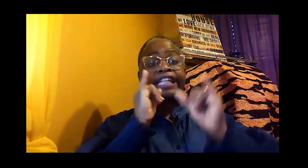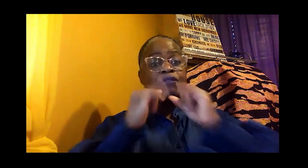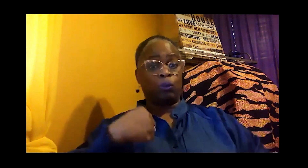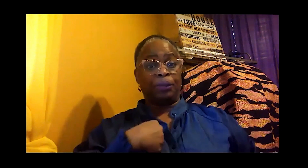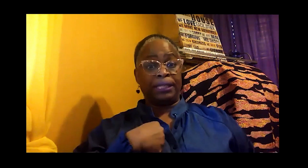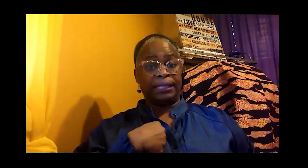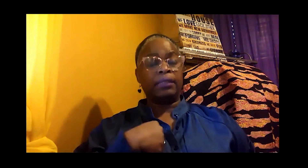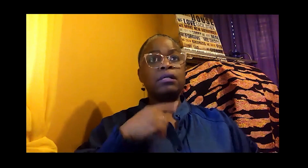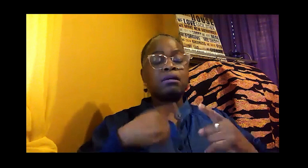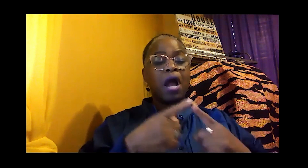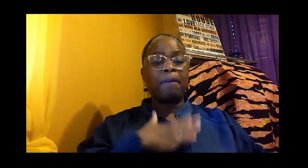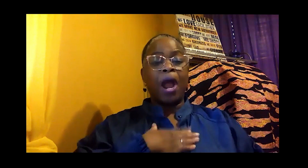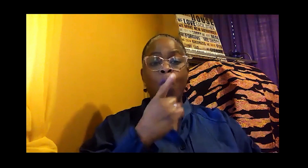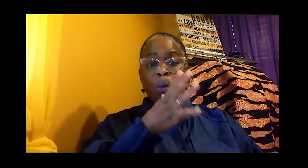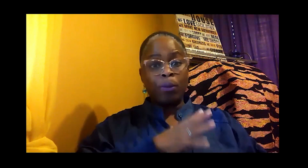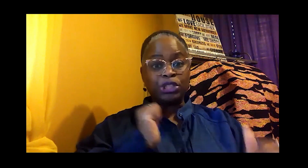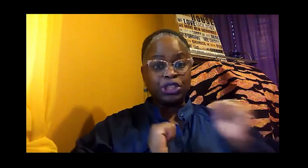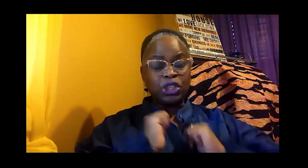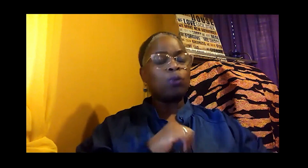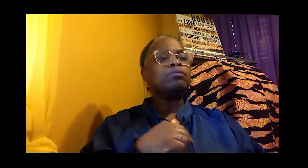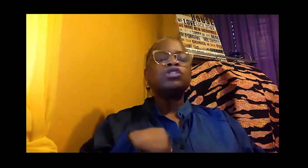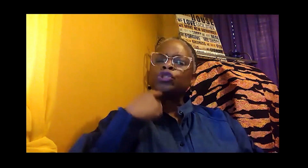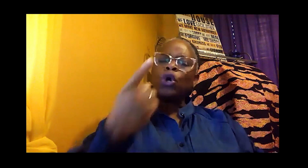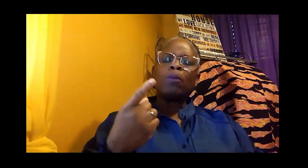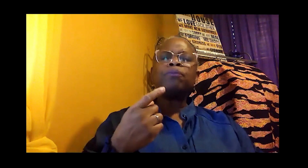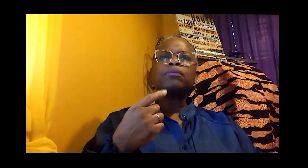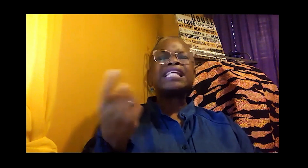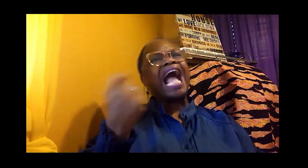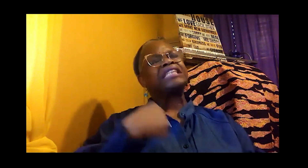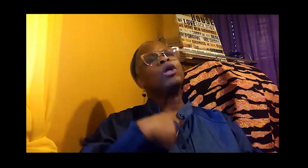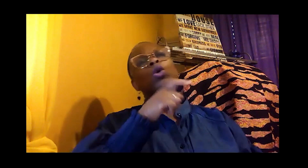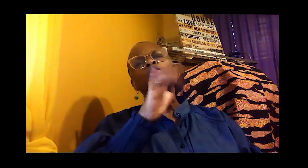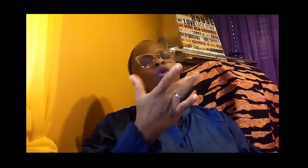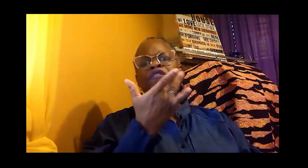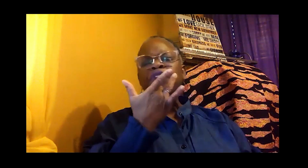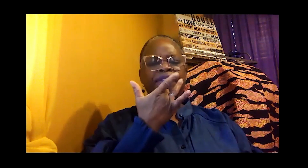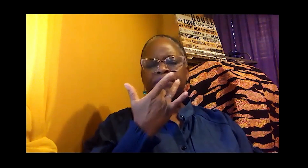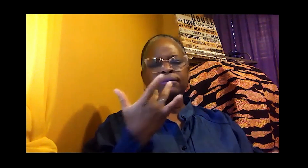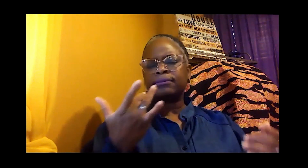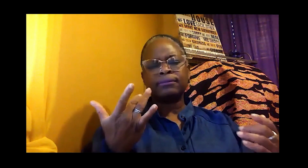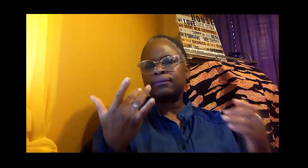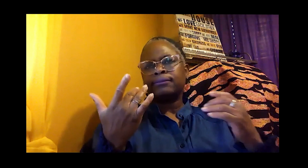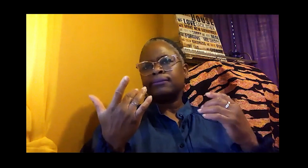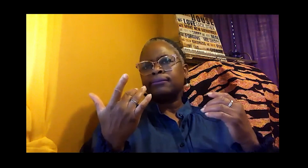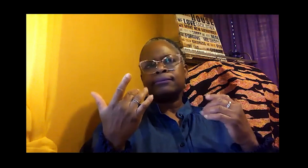me regarding one of my one-woman shows. He posed a question of who was my most favorite actor.